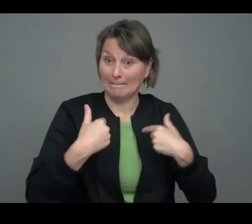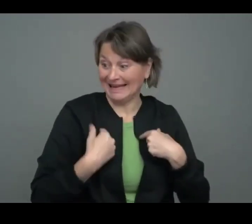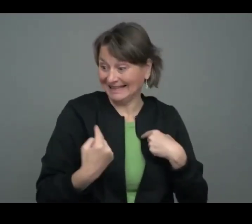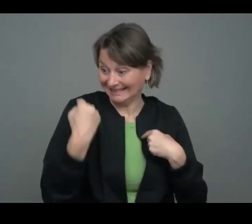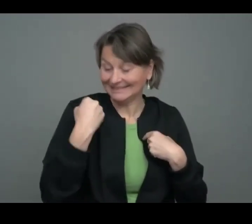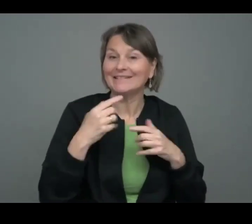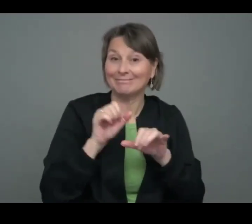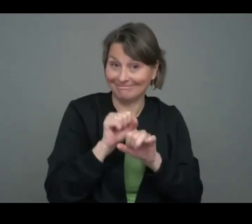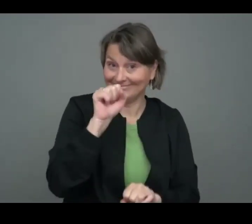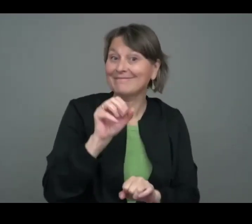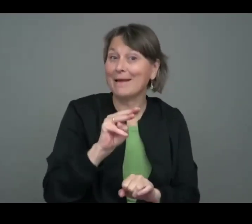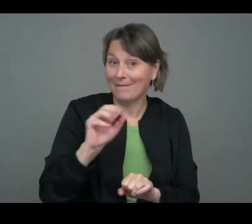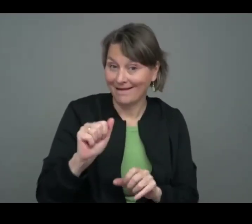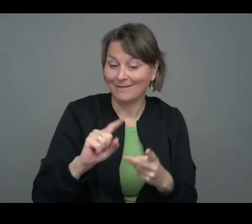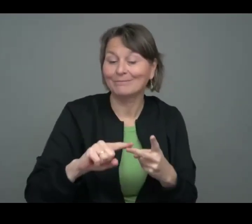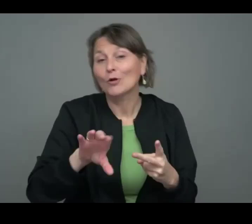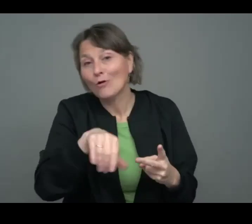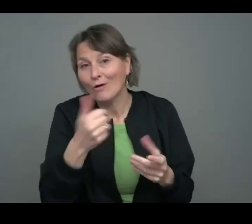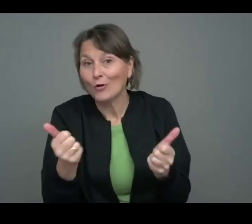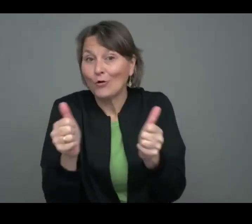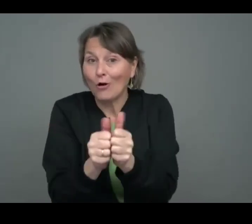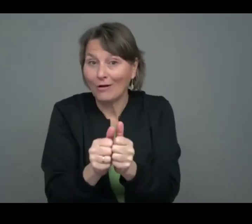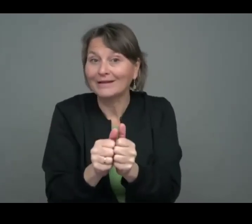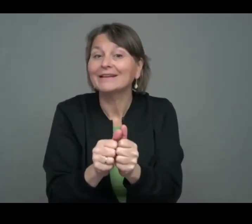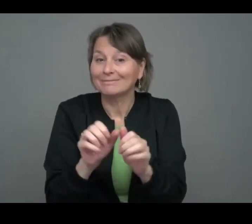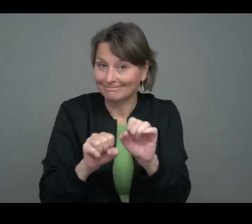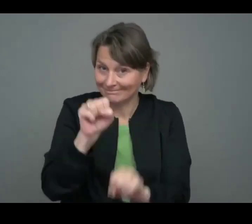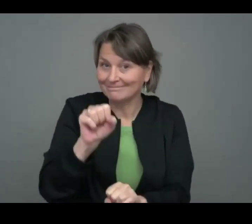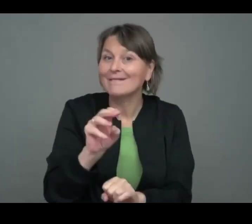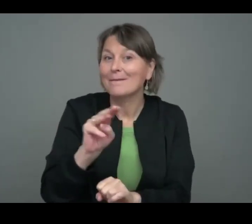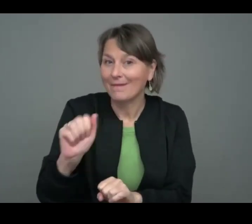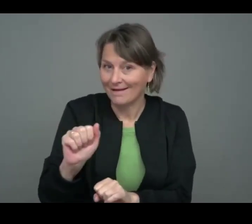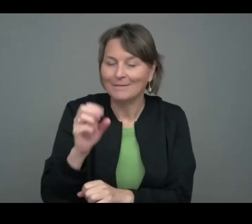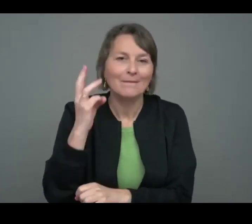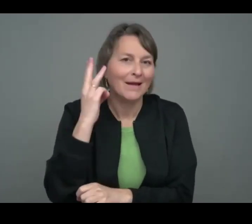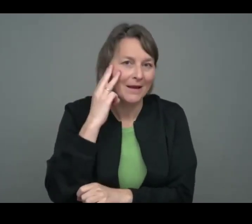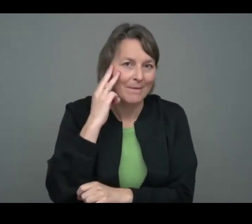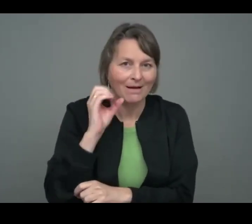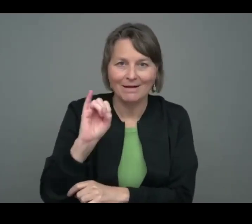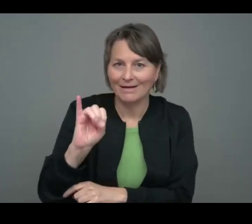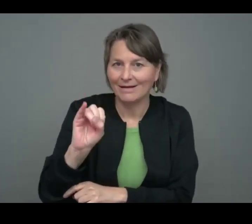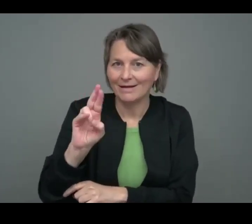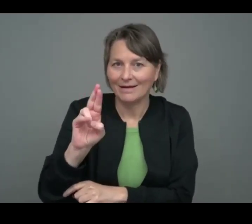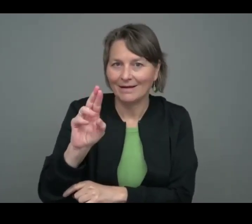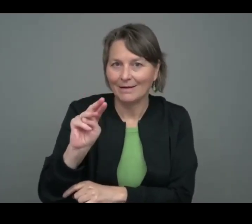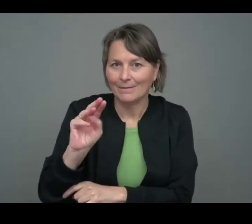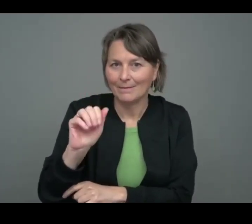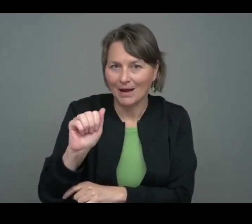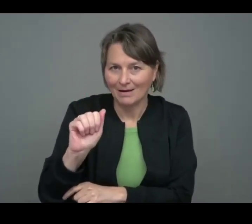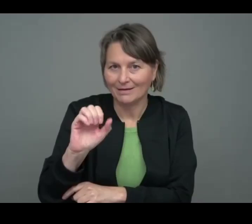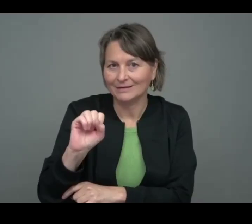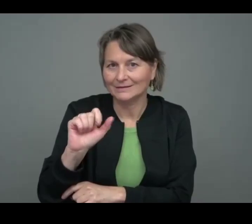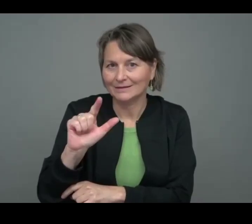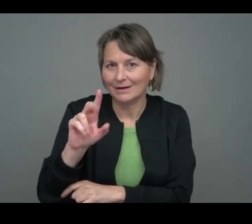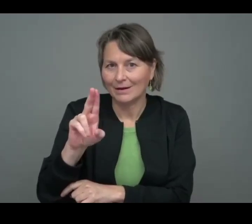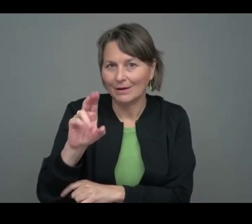to do this research by myself. At that time, I had just done my BA and my colleague, Emma